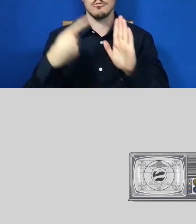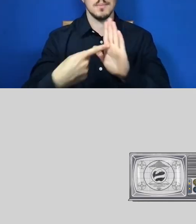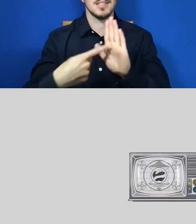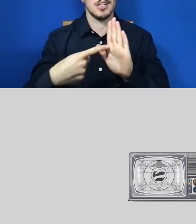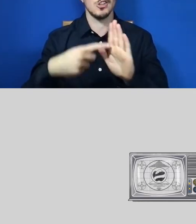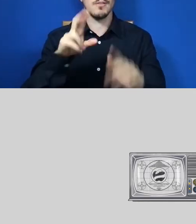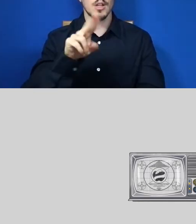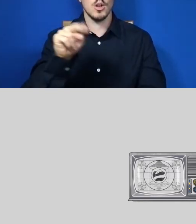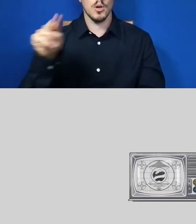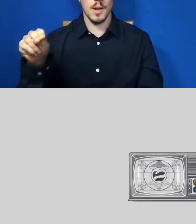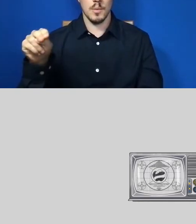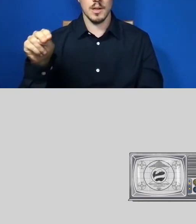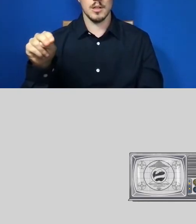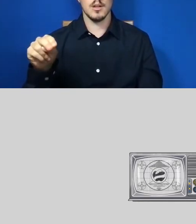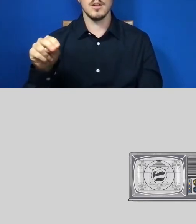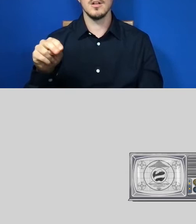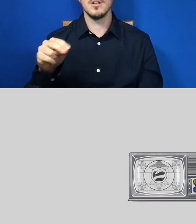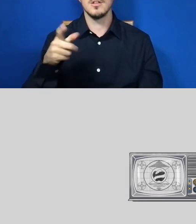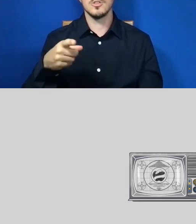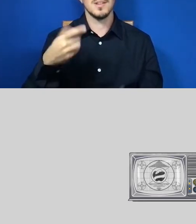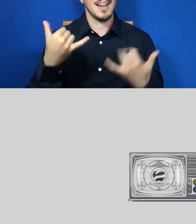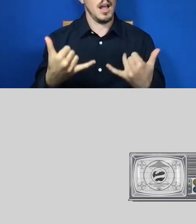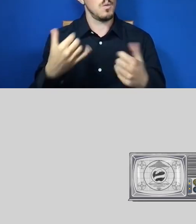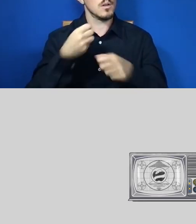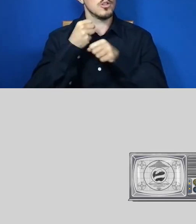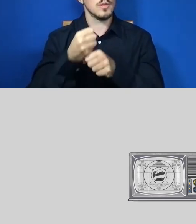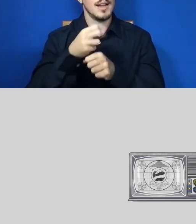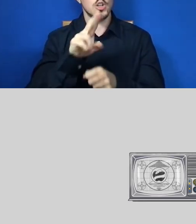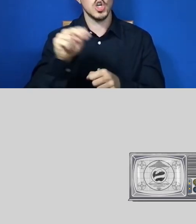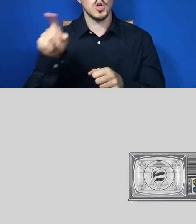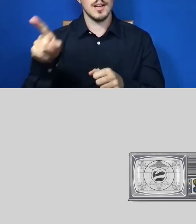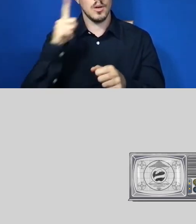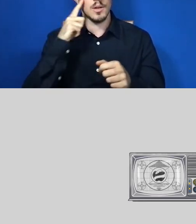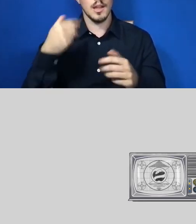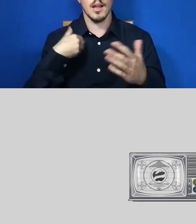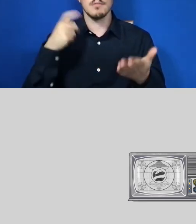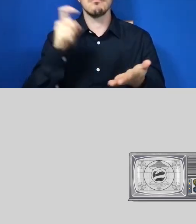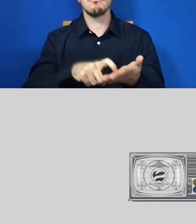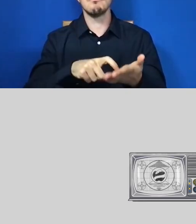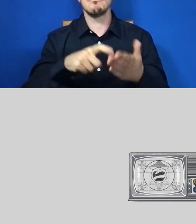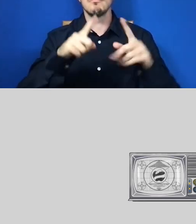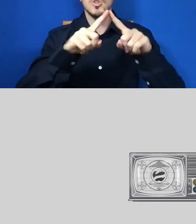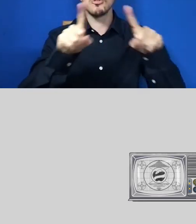of our neural network. So let's create a neural network that can differentiate between a triangle,